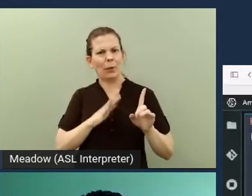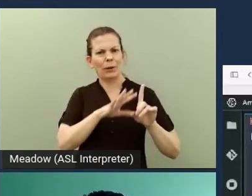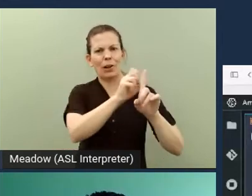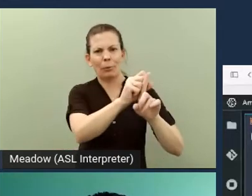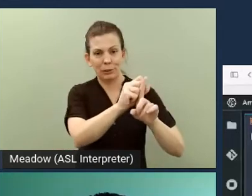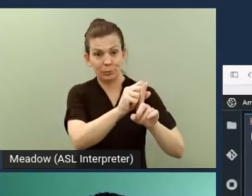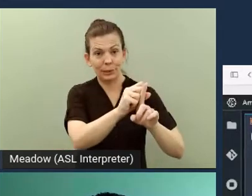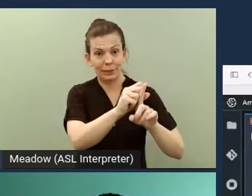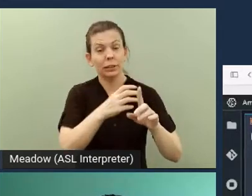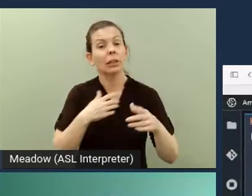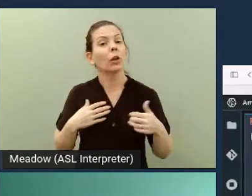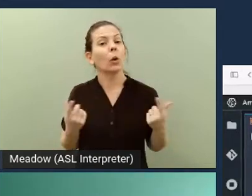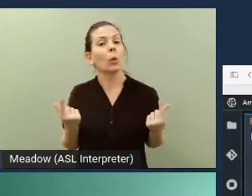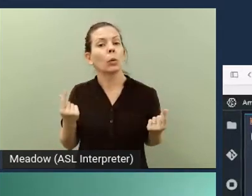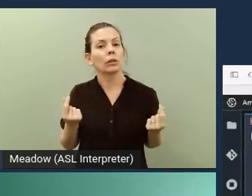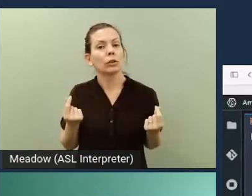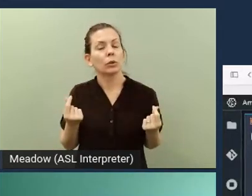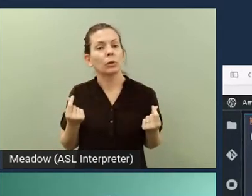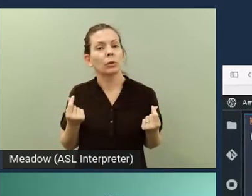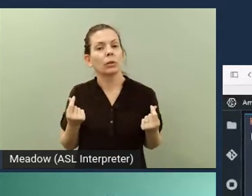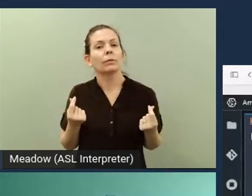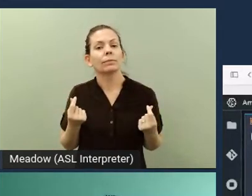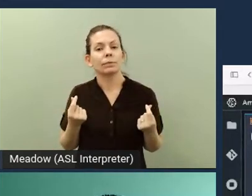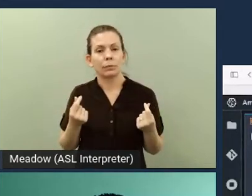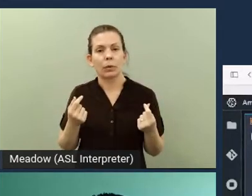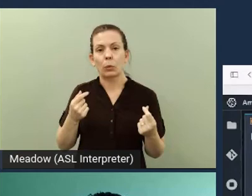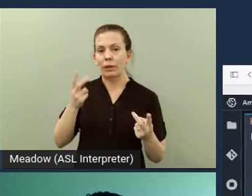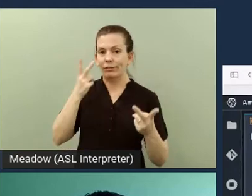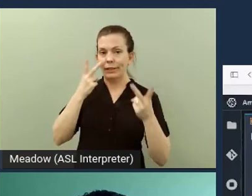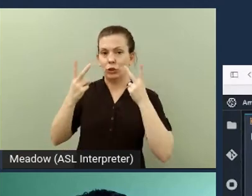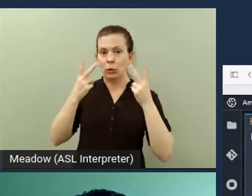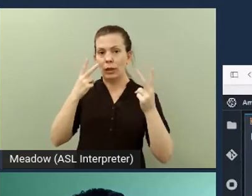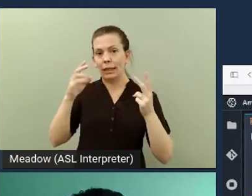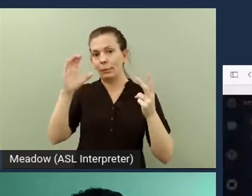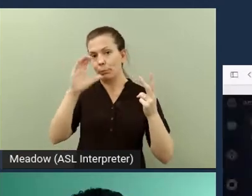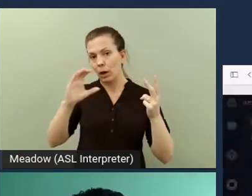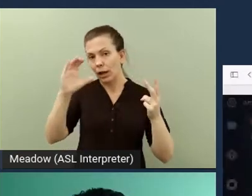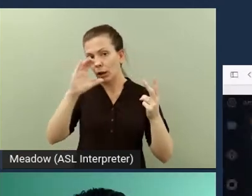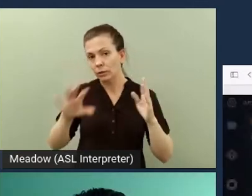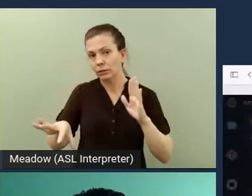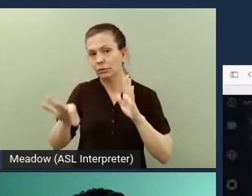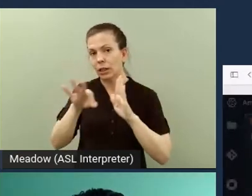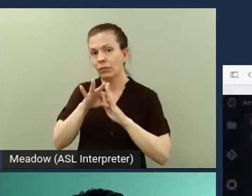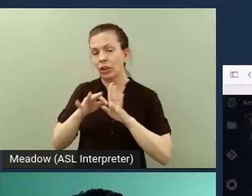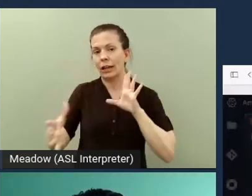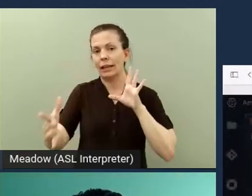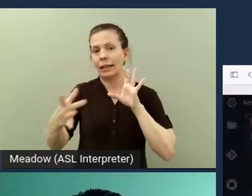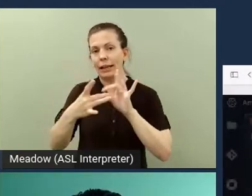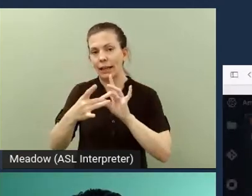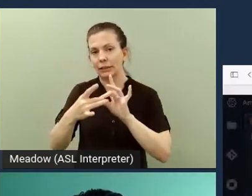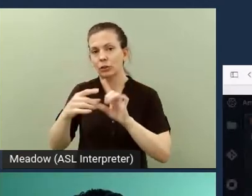What we did is we visually browsed, discovered and connected to EMR clusters.